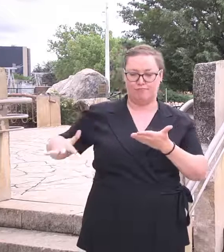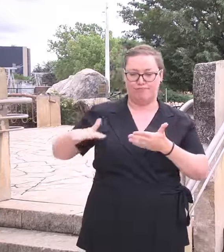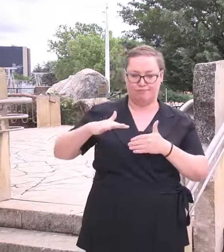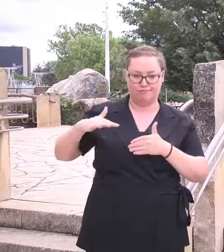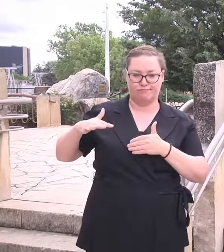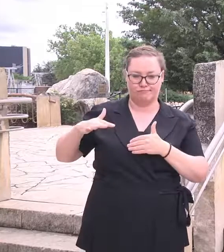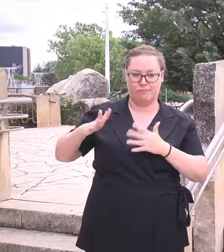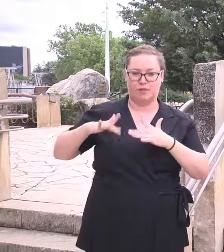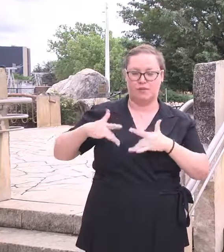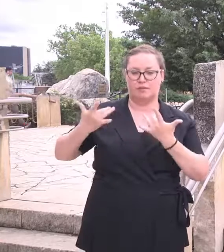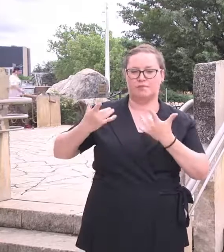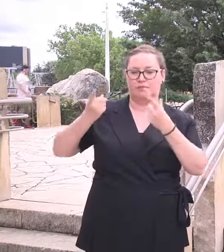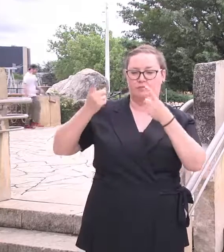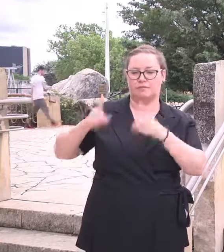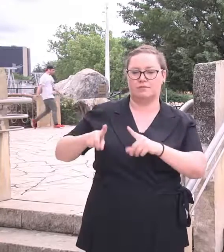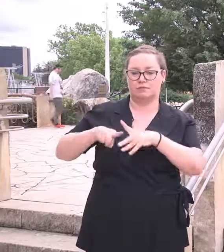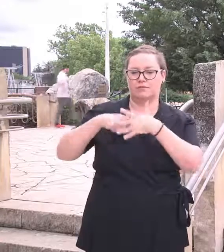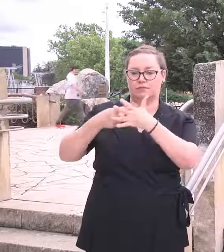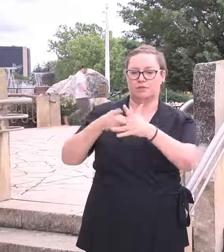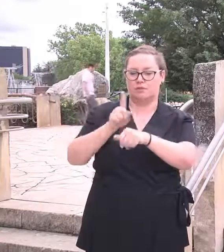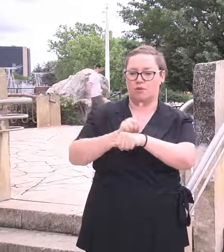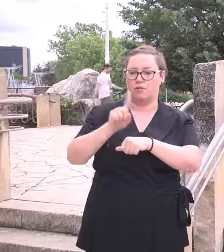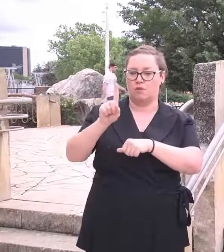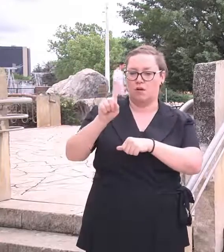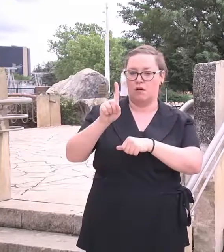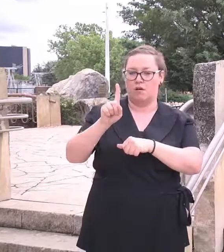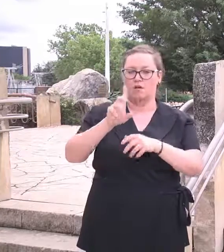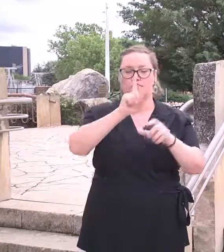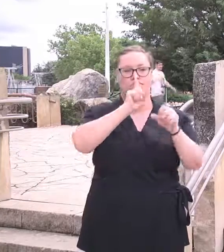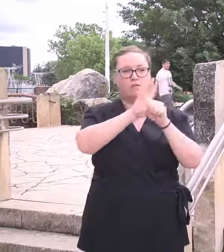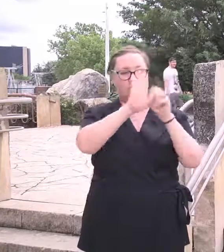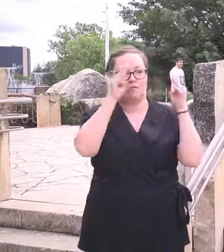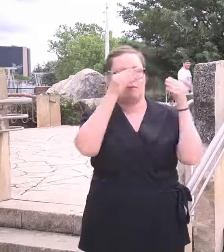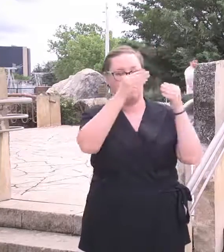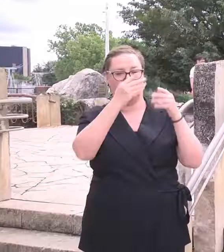event kicks off at 1: p.m. with a rededication ceremony that will follow the same format of the